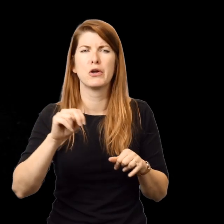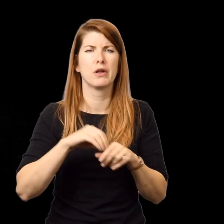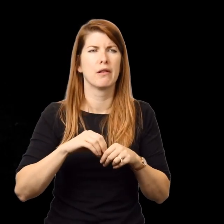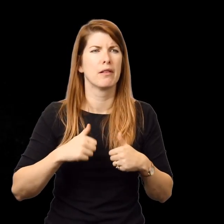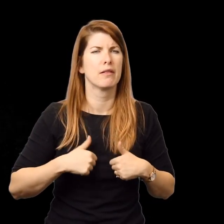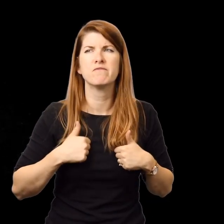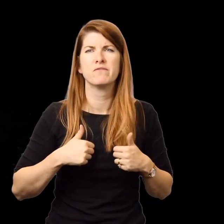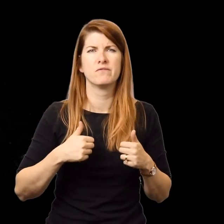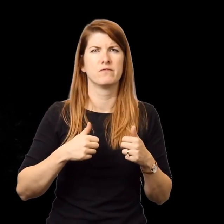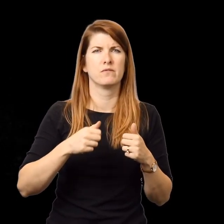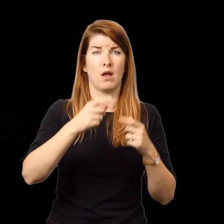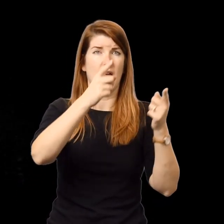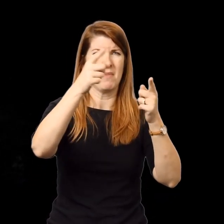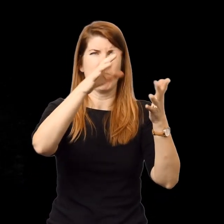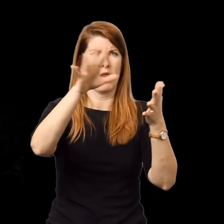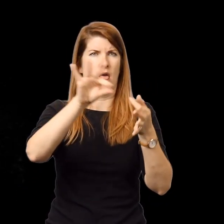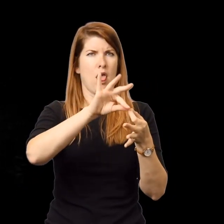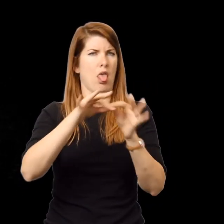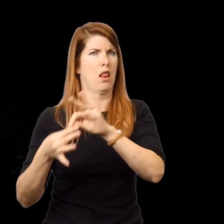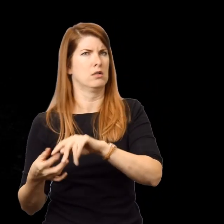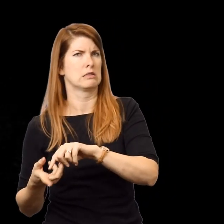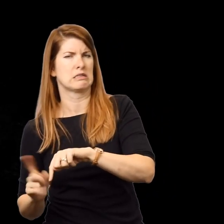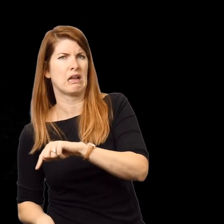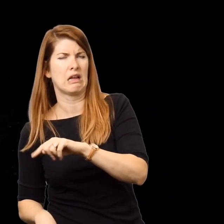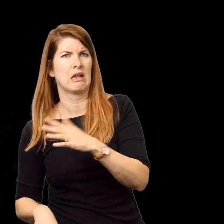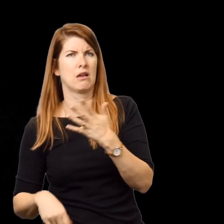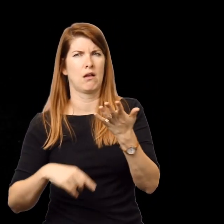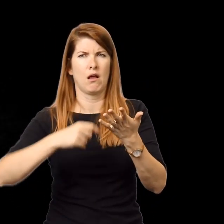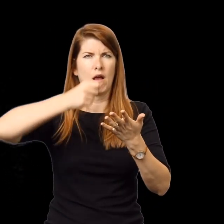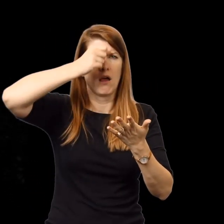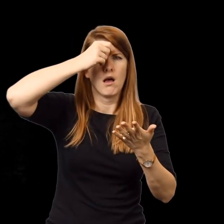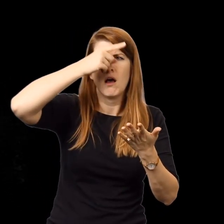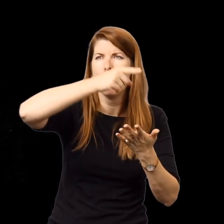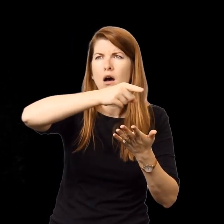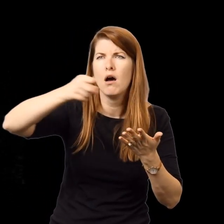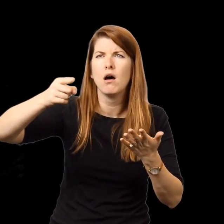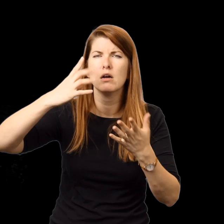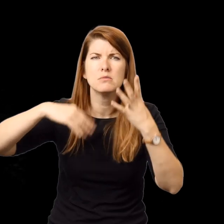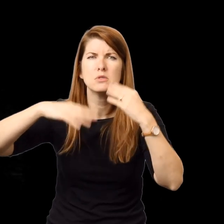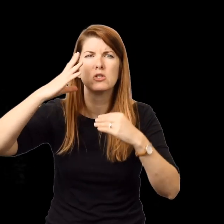we can't interpret what's happened, we can't encode experiences and to be able